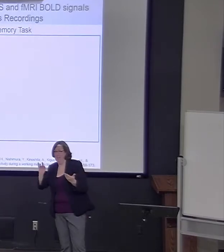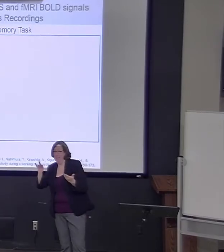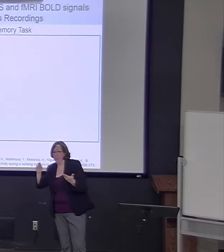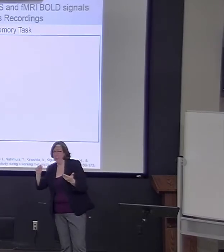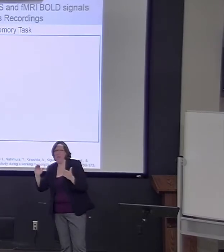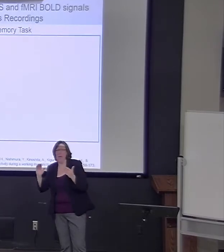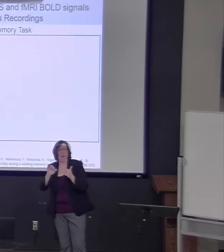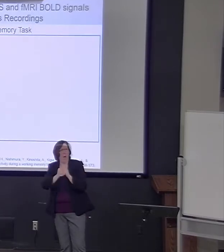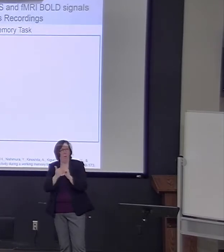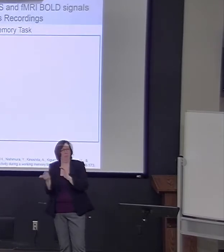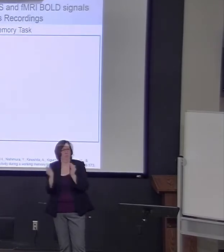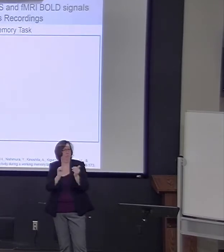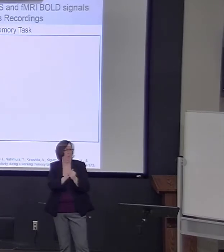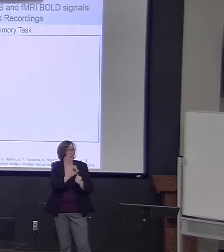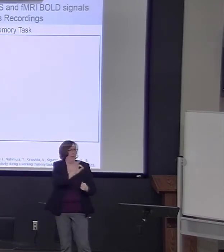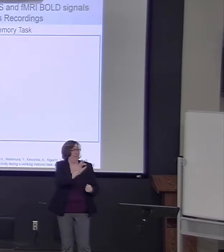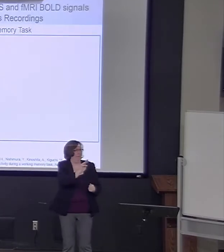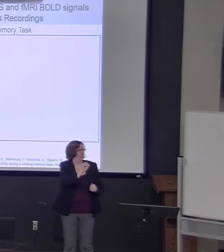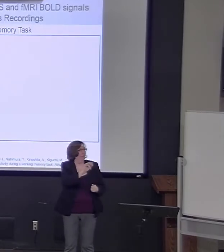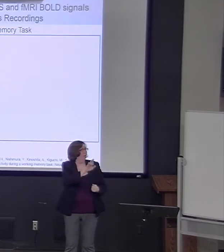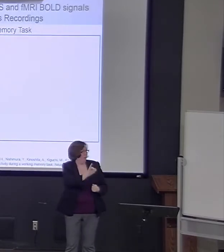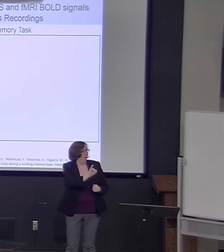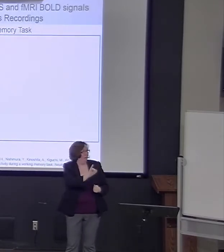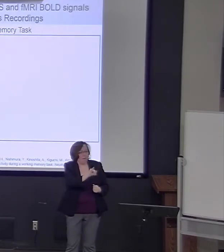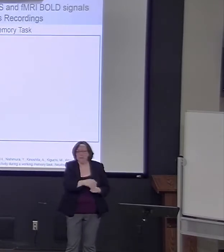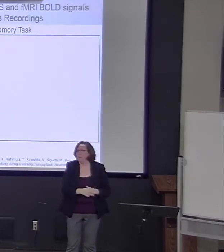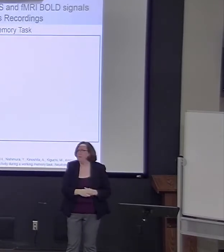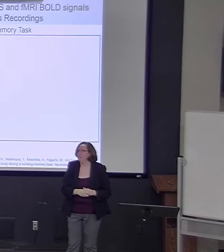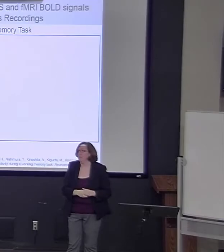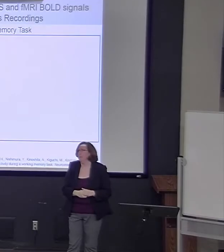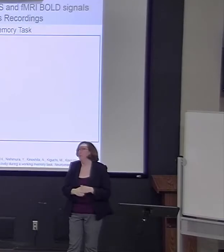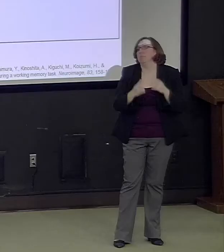Well, many people have done these experiments.